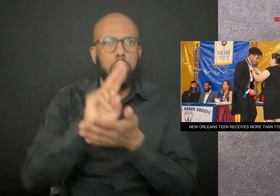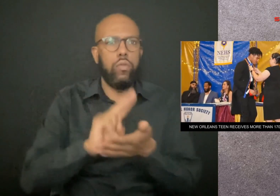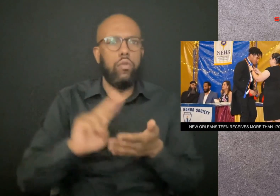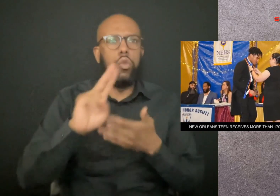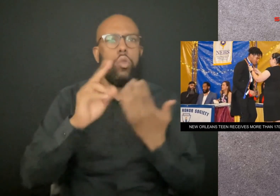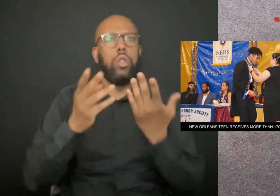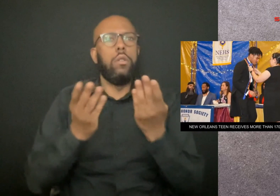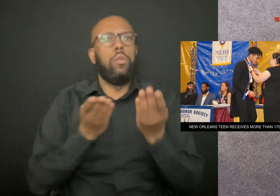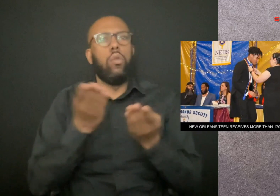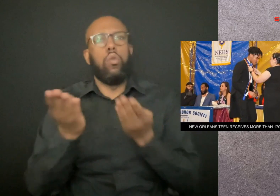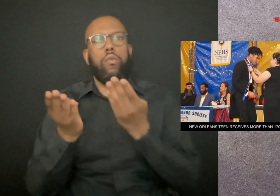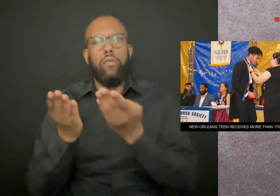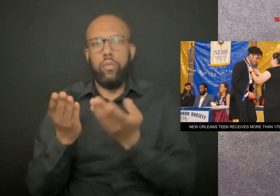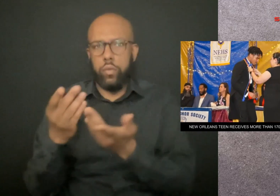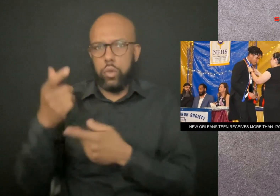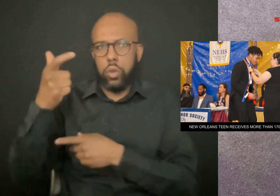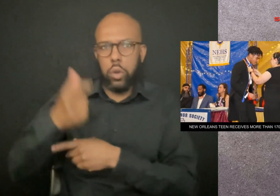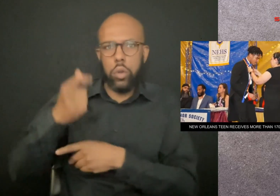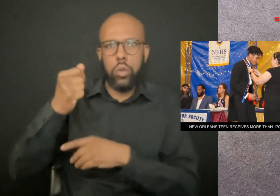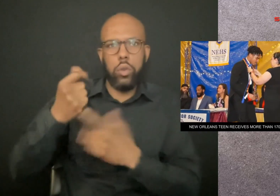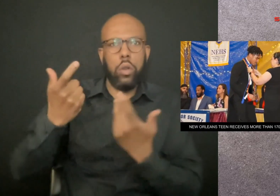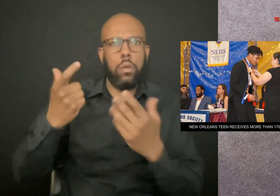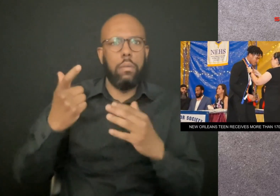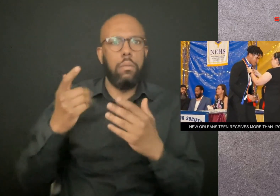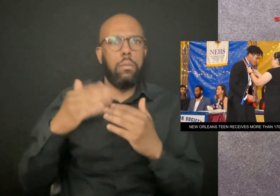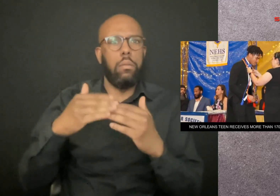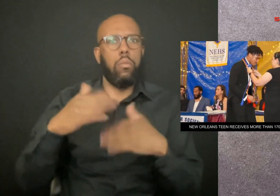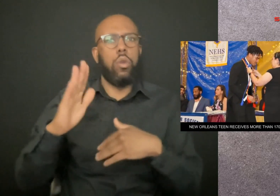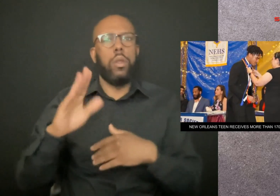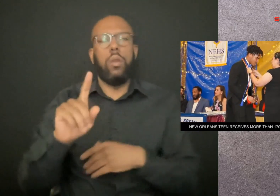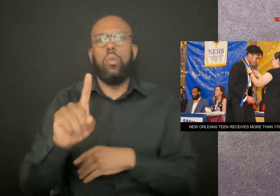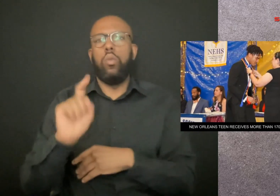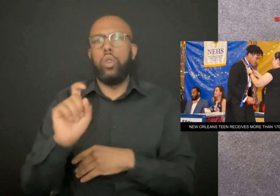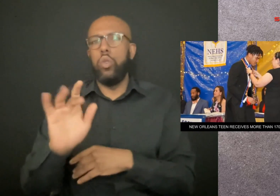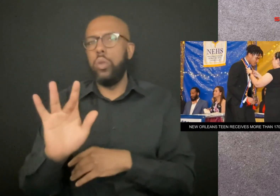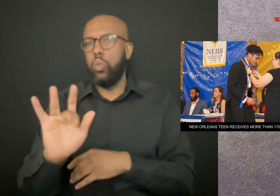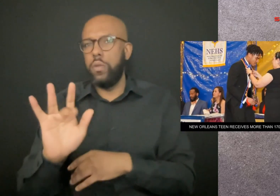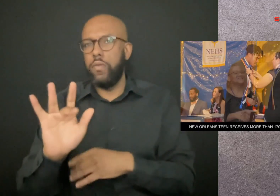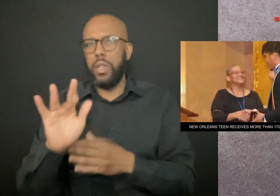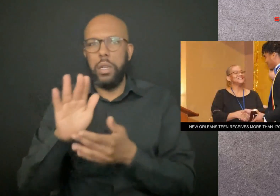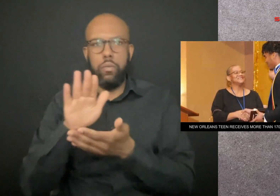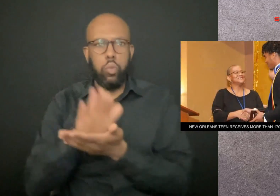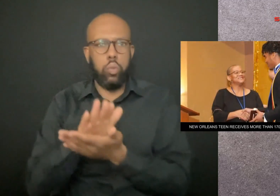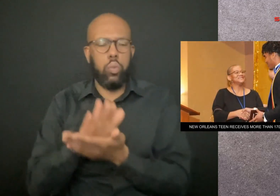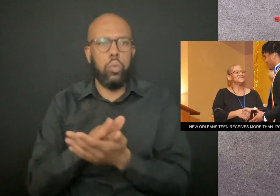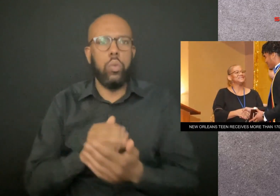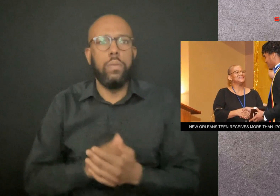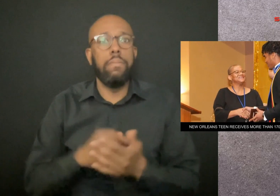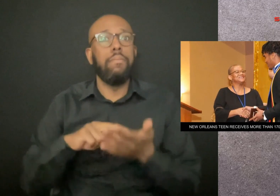universities and offered scholarships for more than 125 schools.